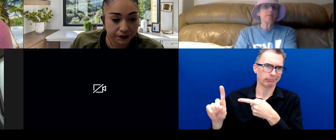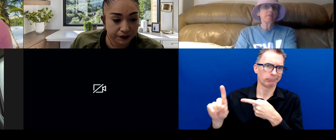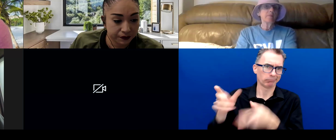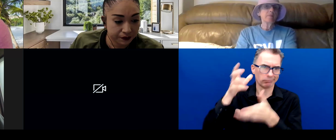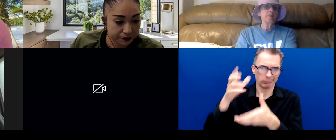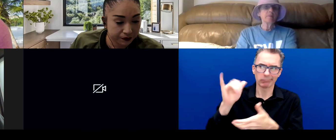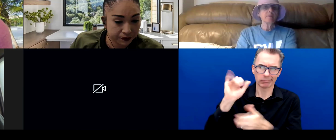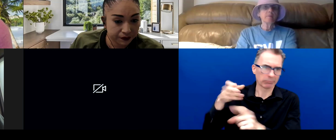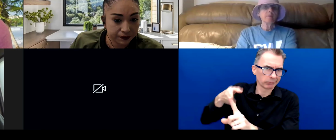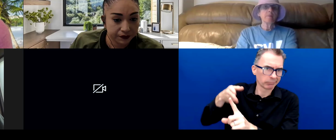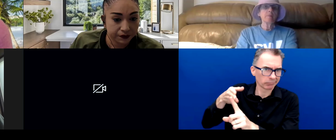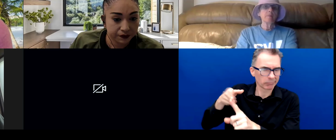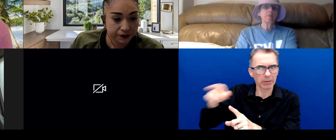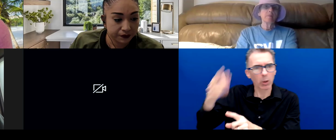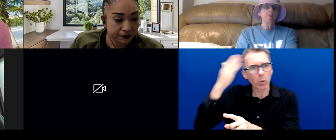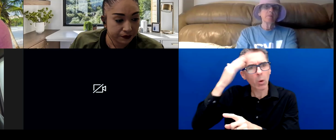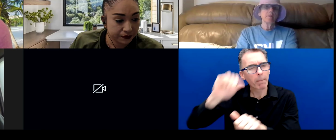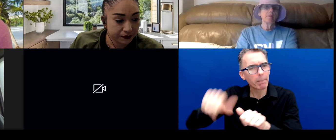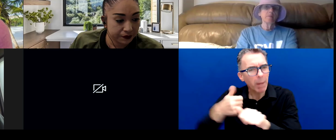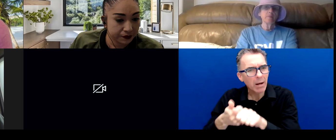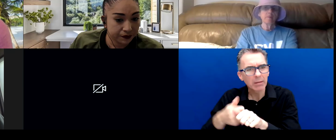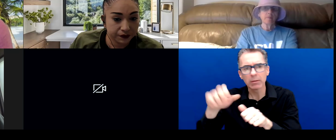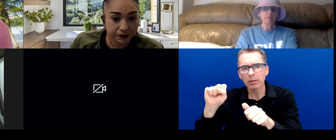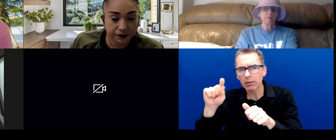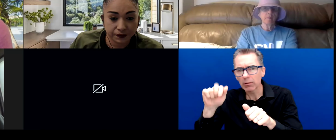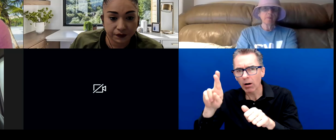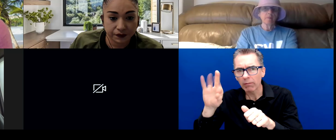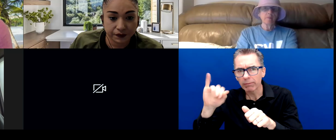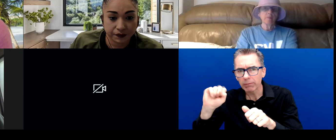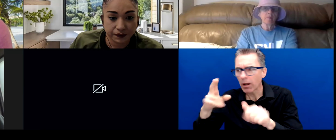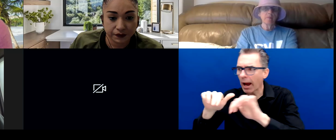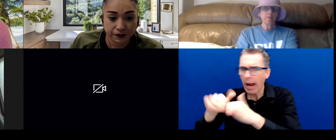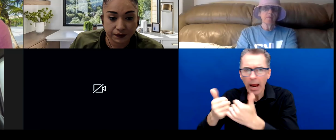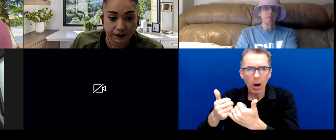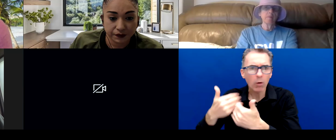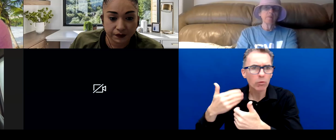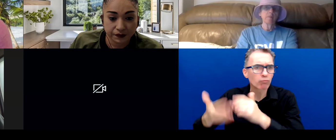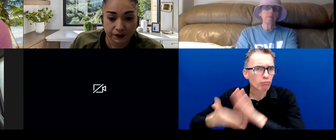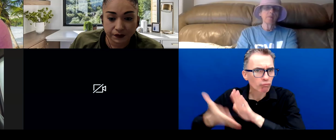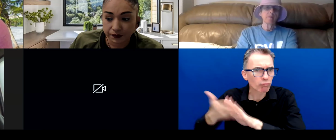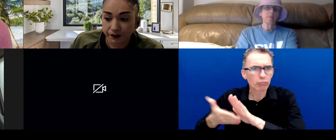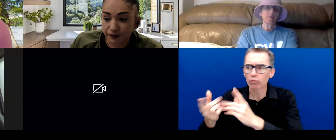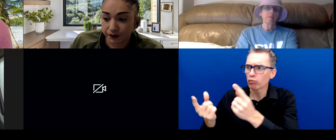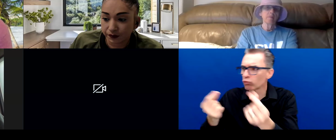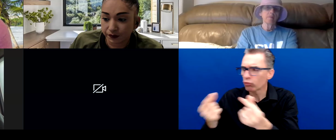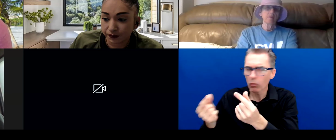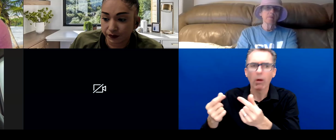She understands the back end of Starfish, and she understands it from top down in terms of how the technology works.